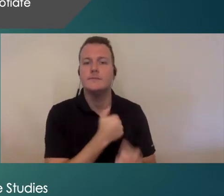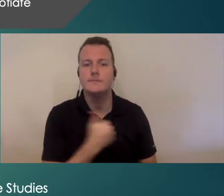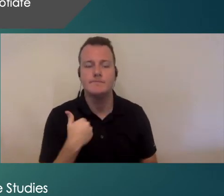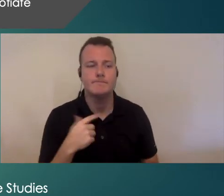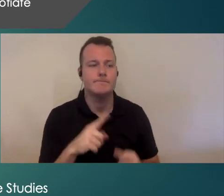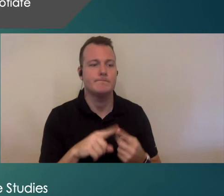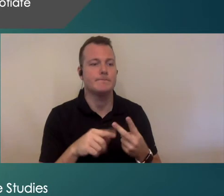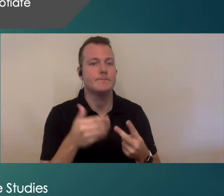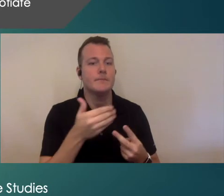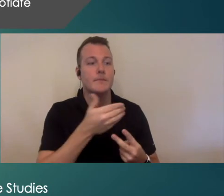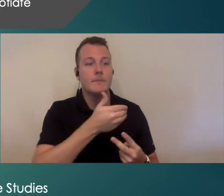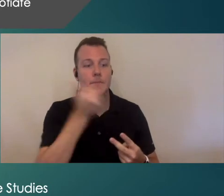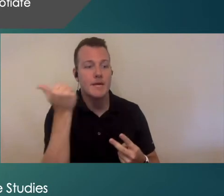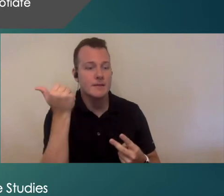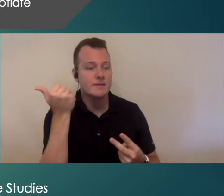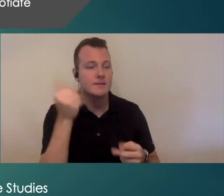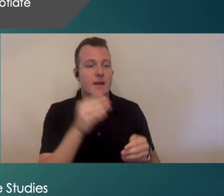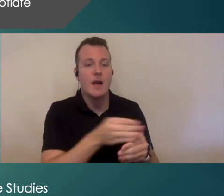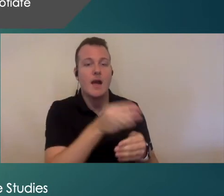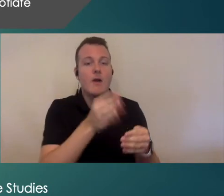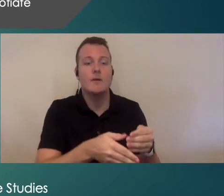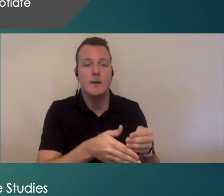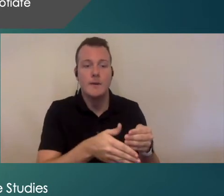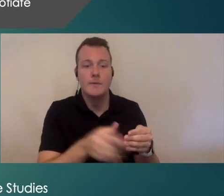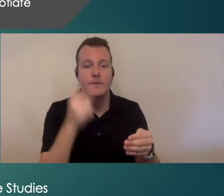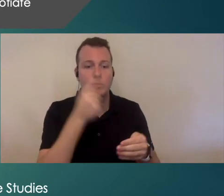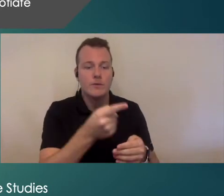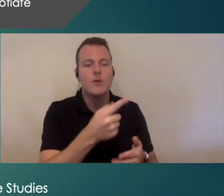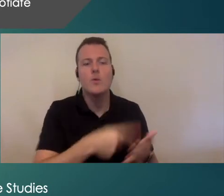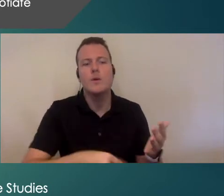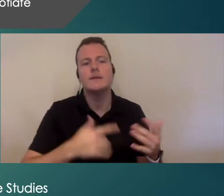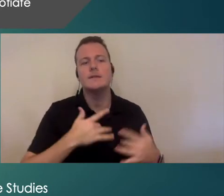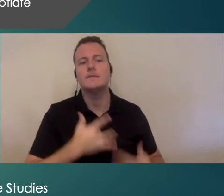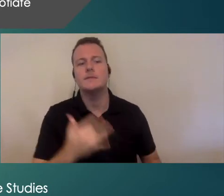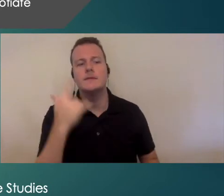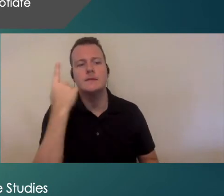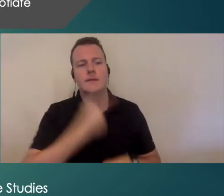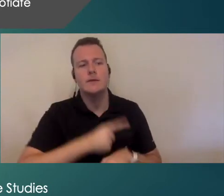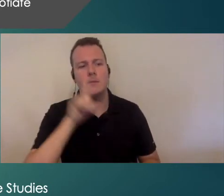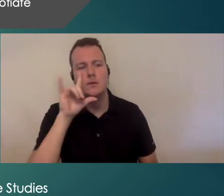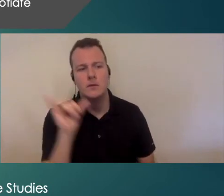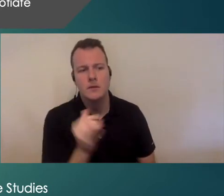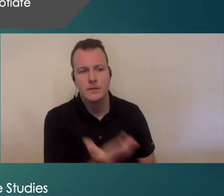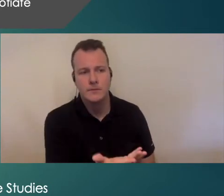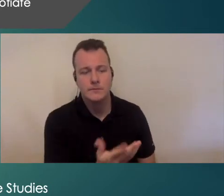the best outcome for you and your team, or what's a typical day like? Whatever